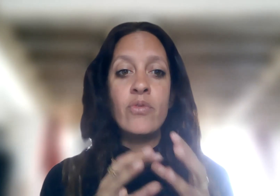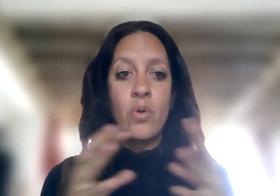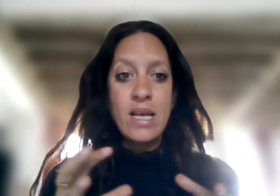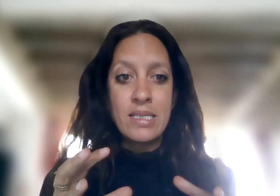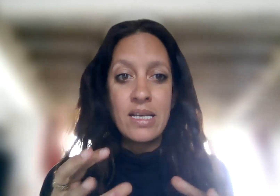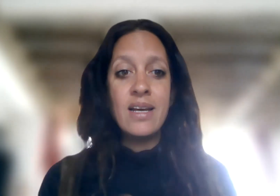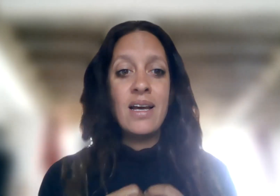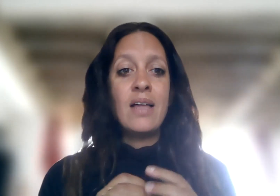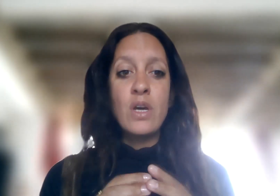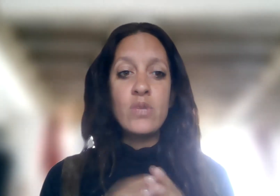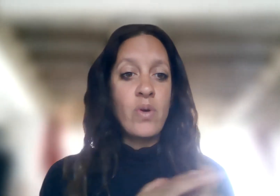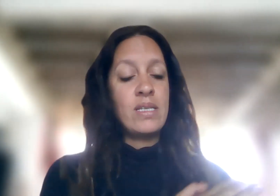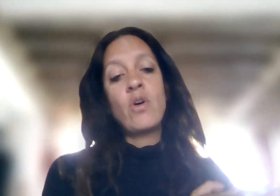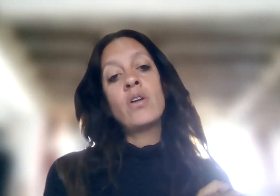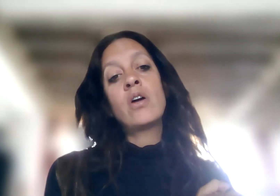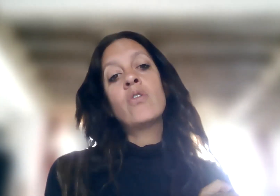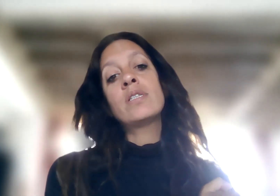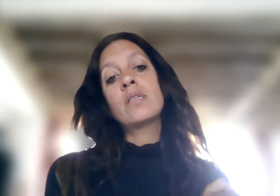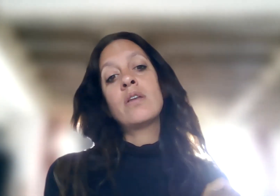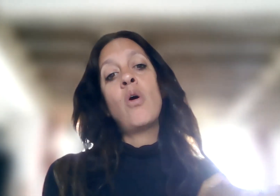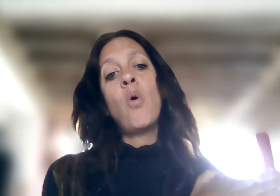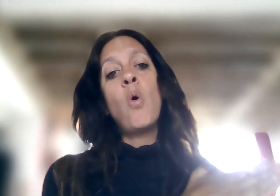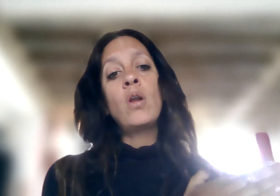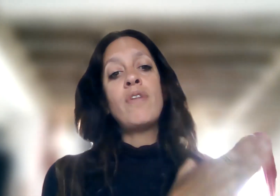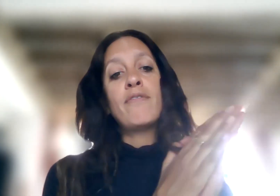ee, we have had over -- just under